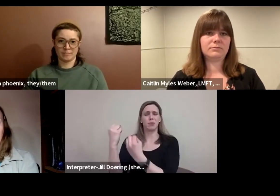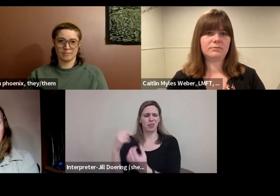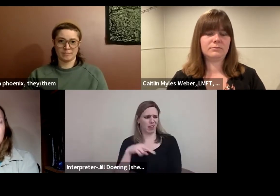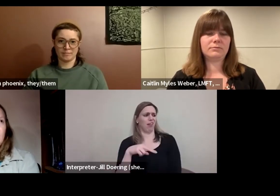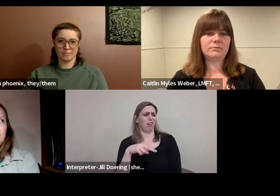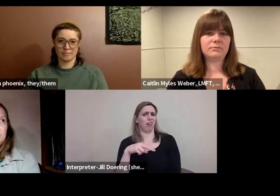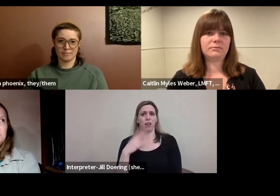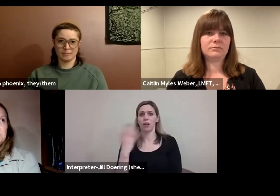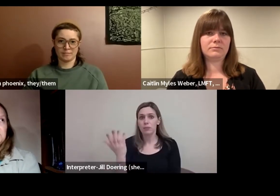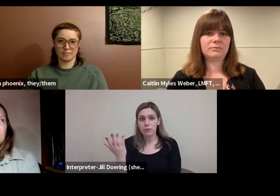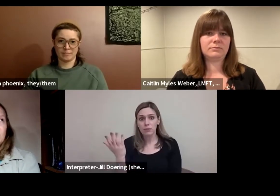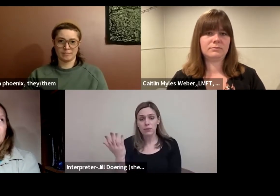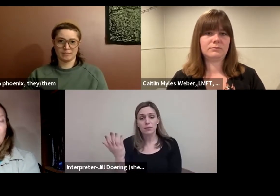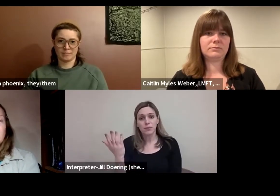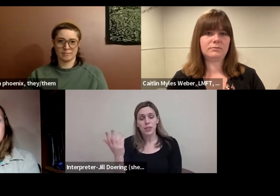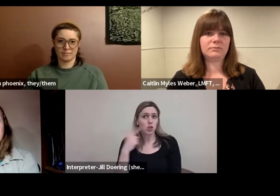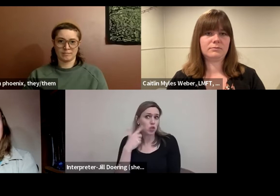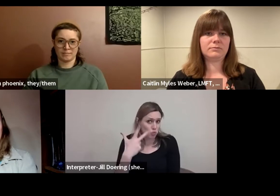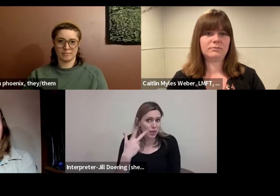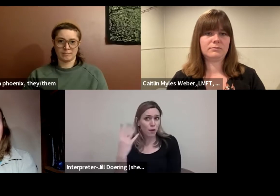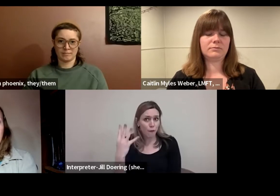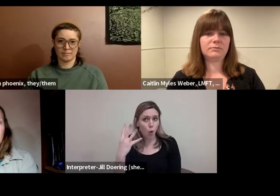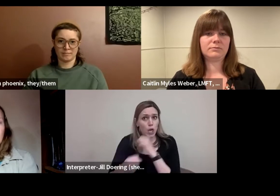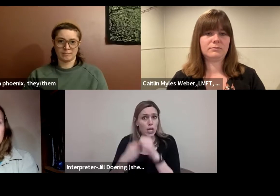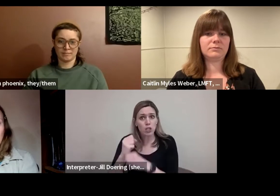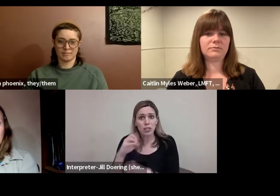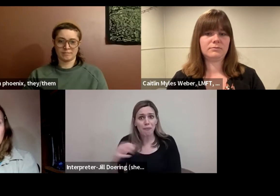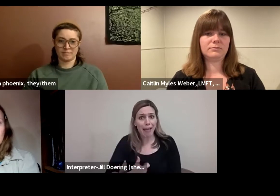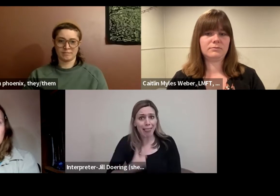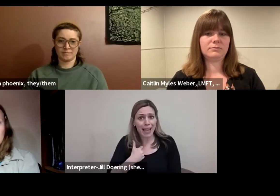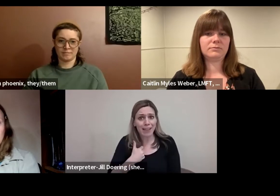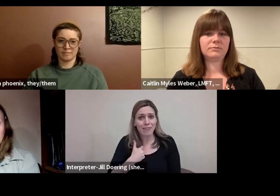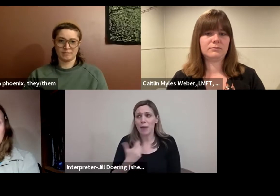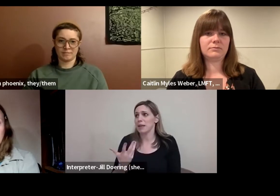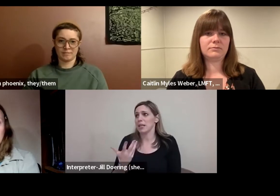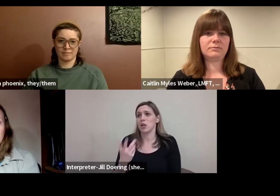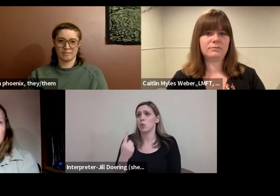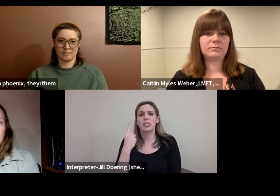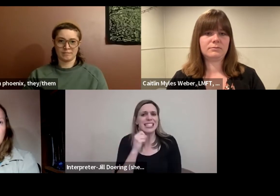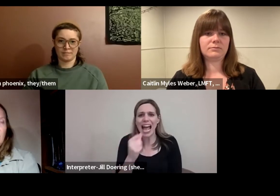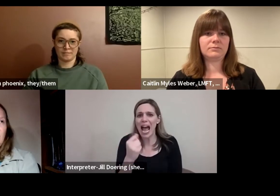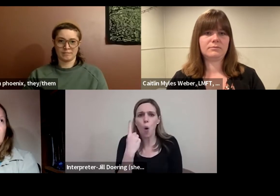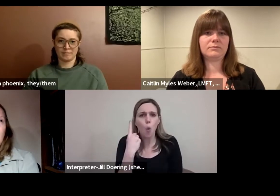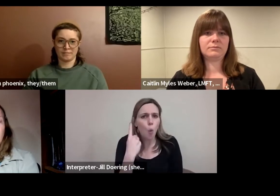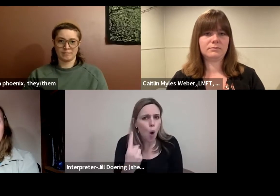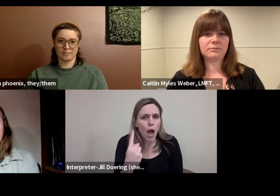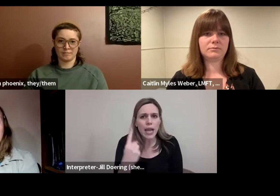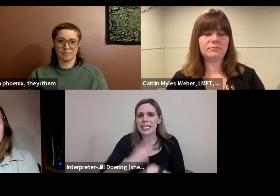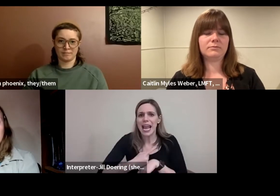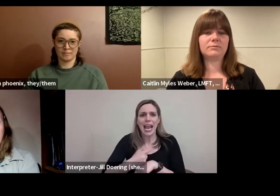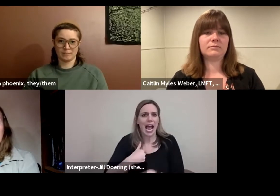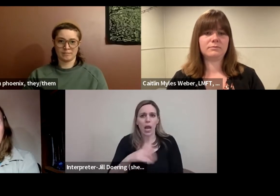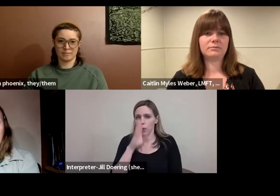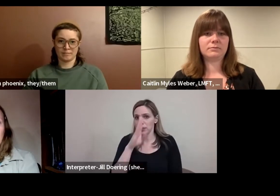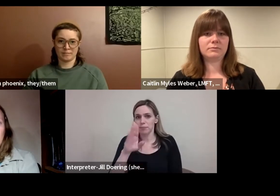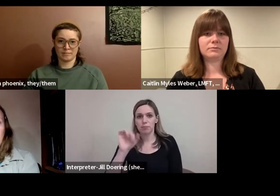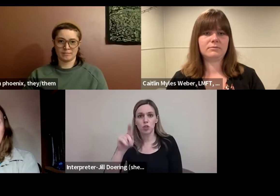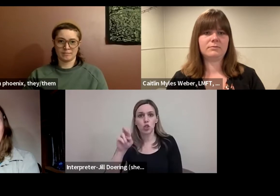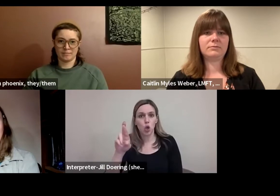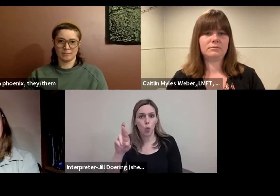that wasn't a single day that I was sober. I was using some sort of drug or alcohol to try to numb all the pain.